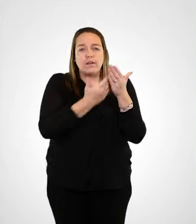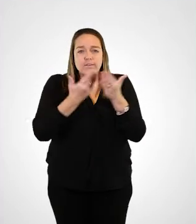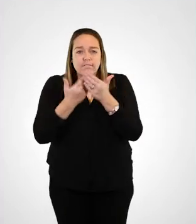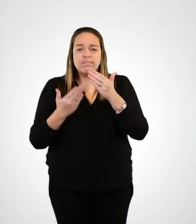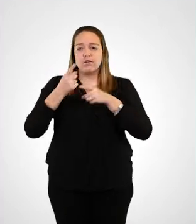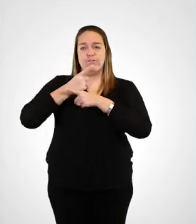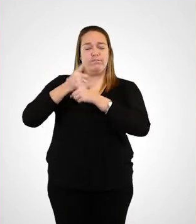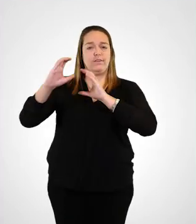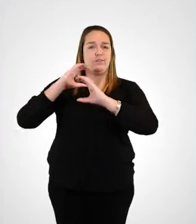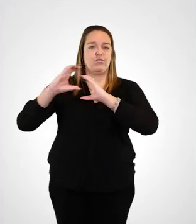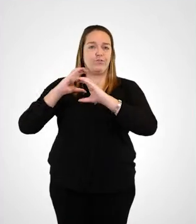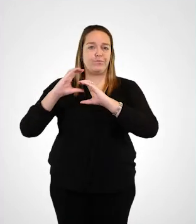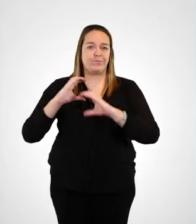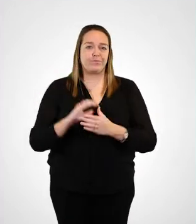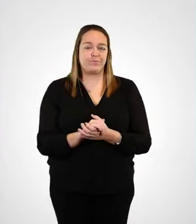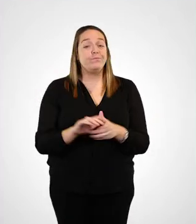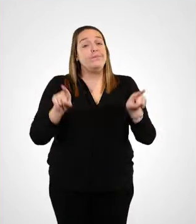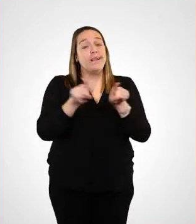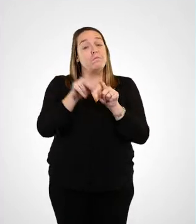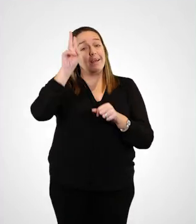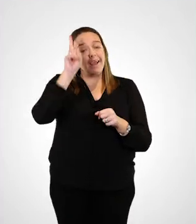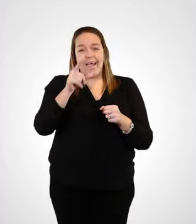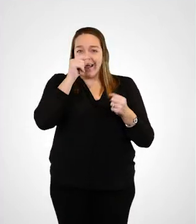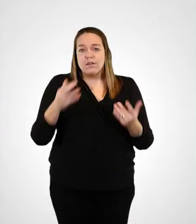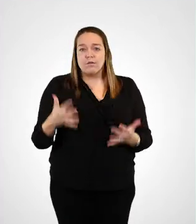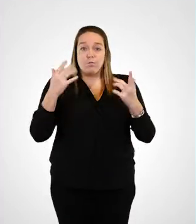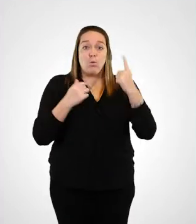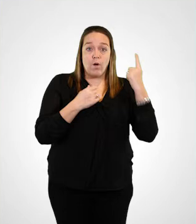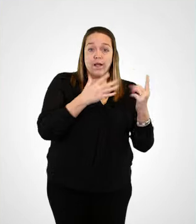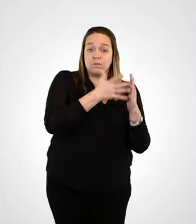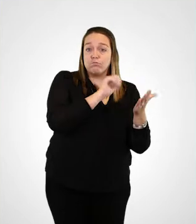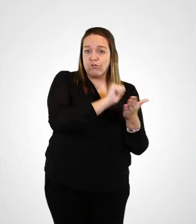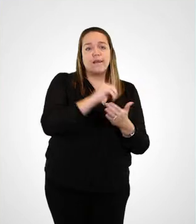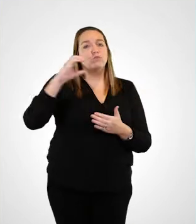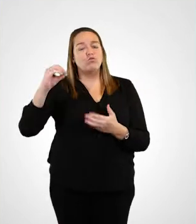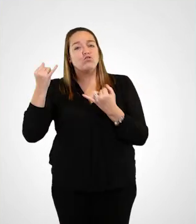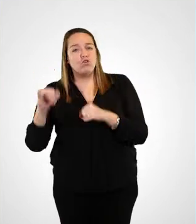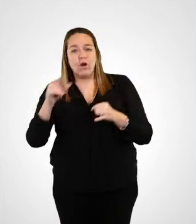sentences and narratives and conversation, and again we can tally ones and zeros